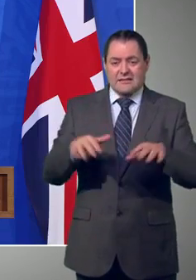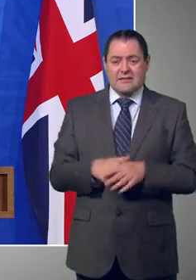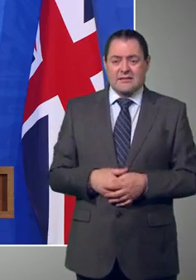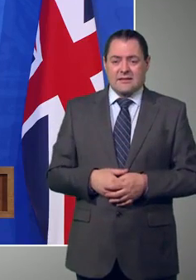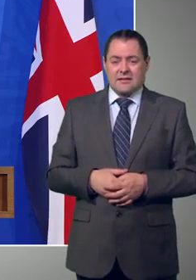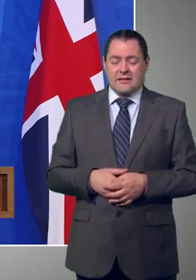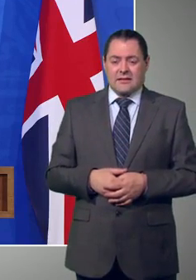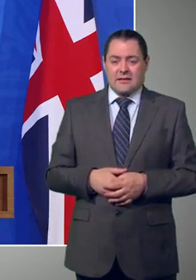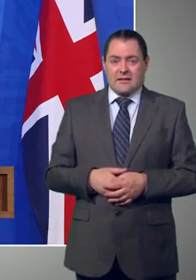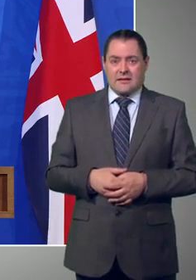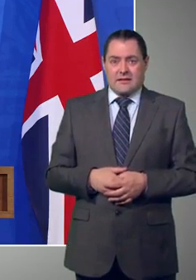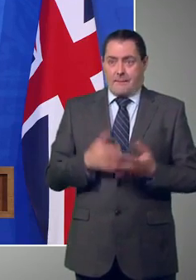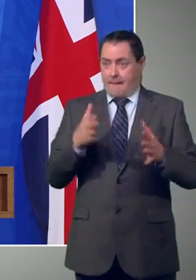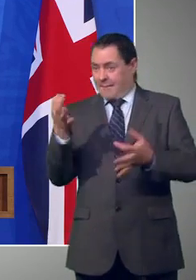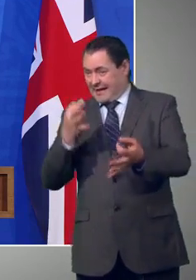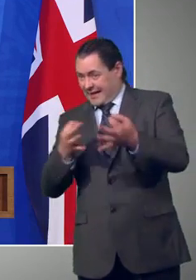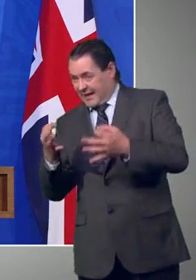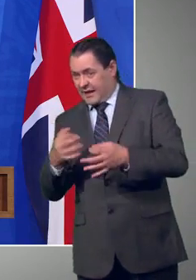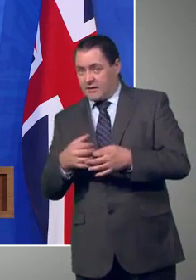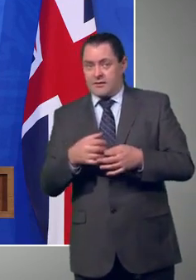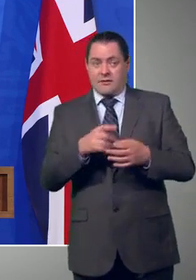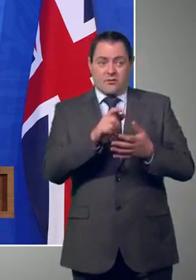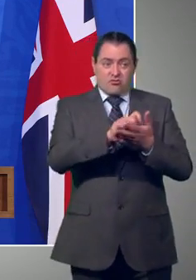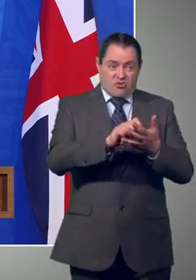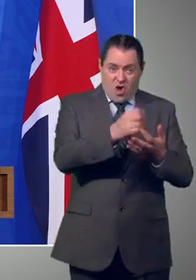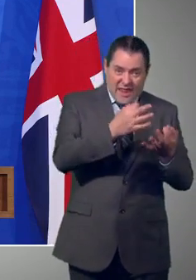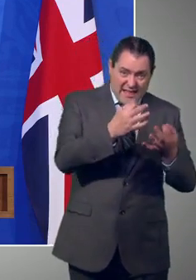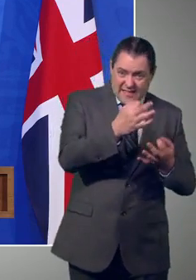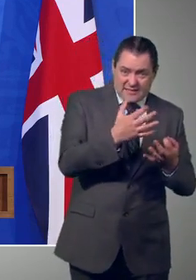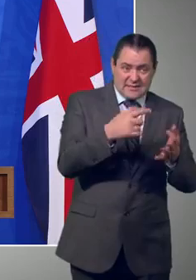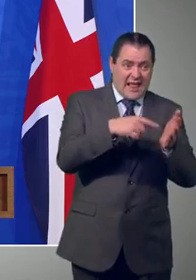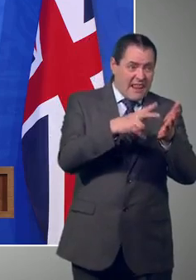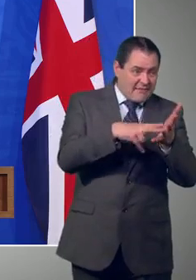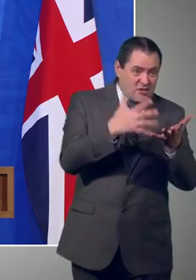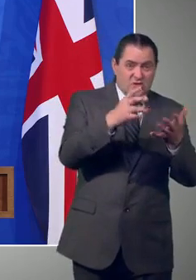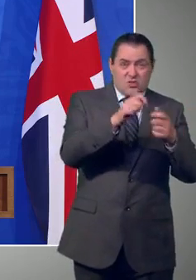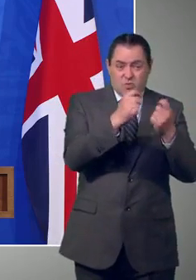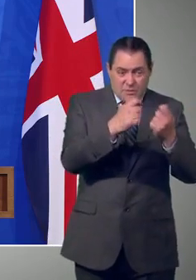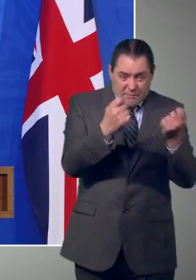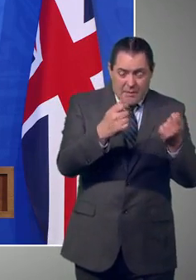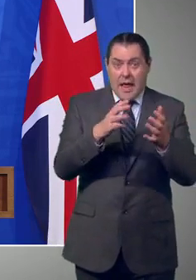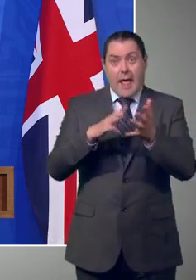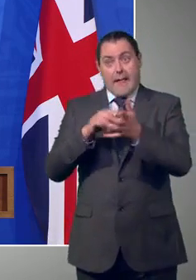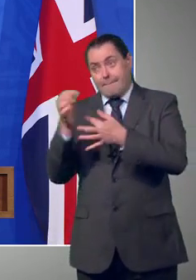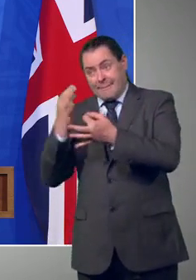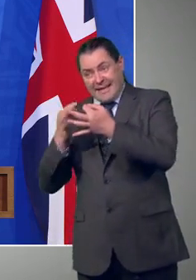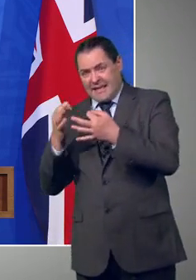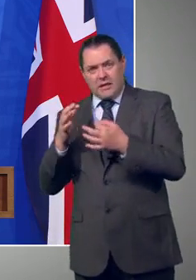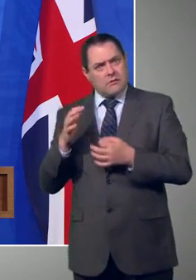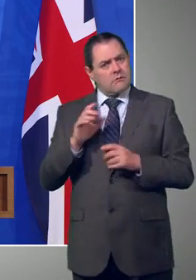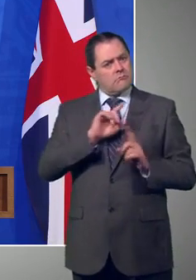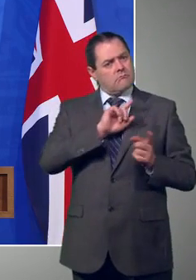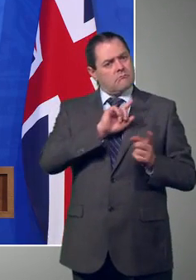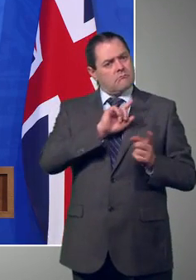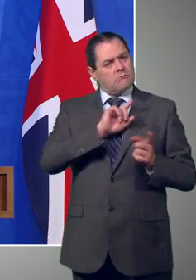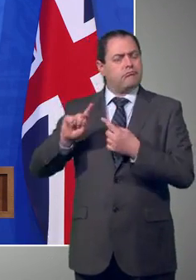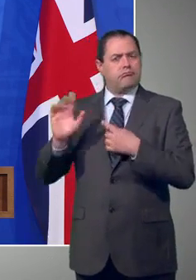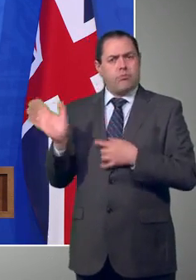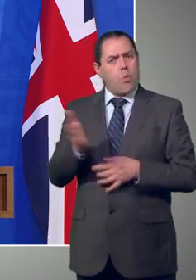the public and from the media, and of course from MP. And many